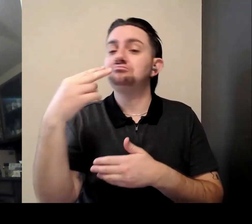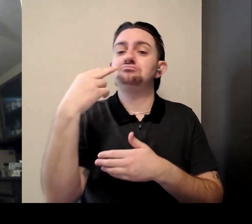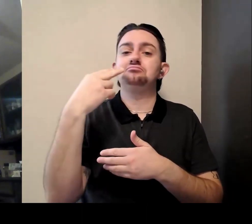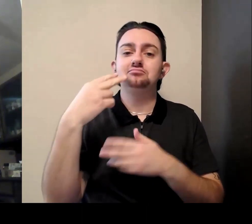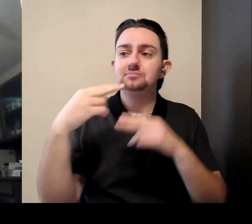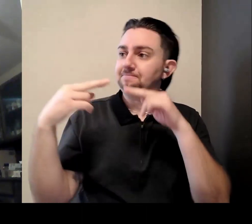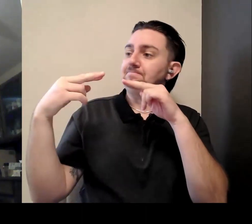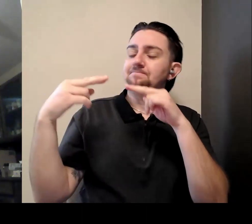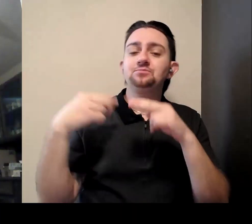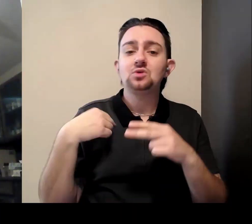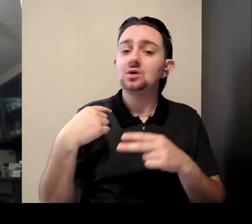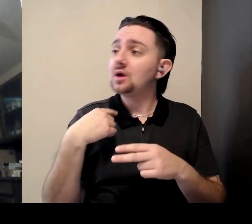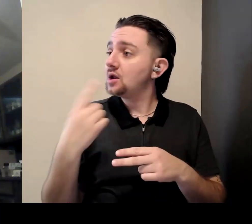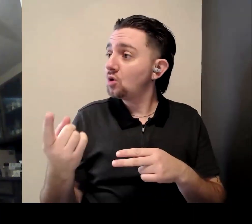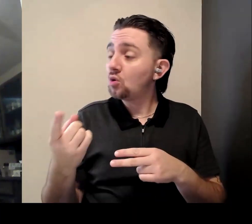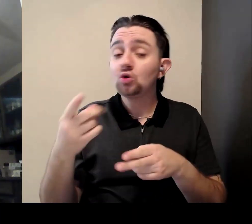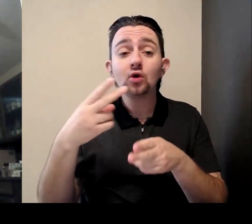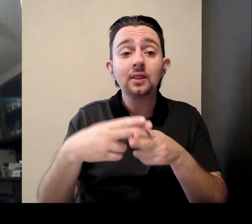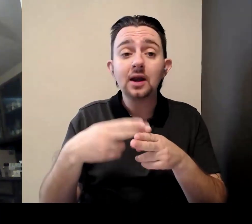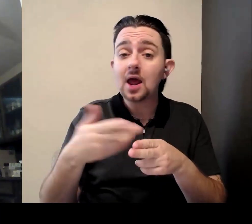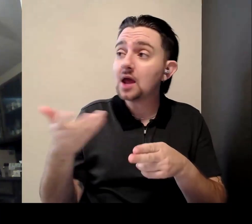So I told her the name of the thing she looked at.